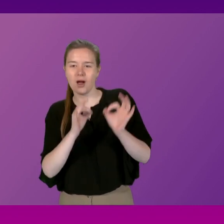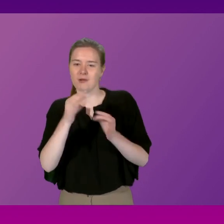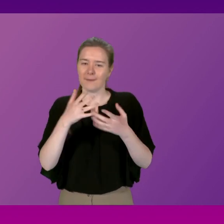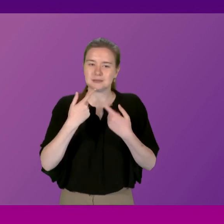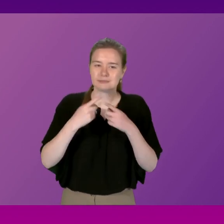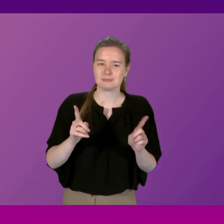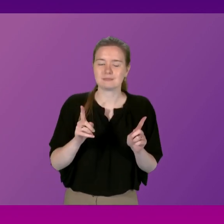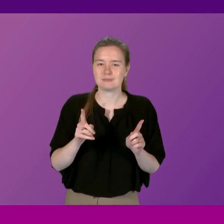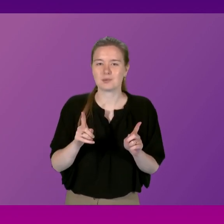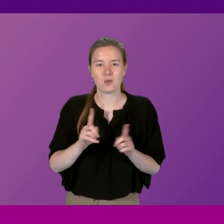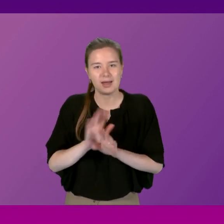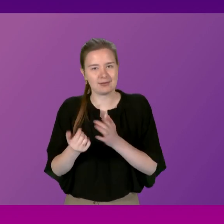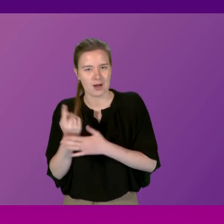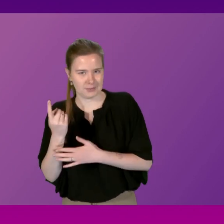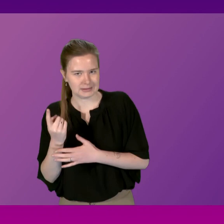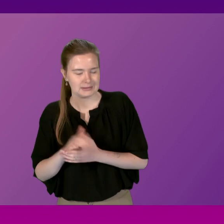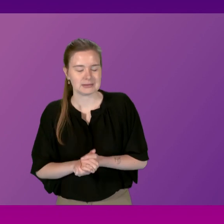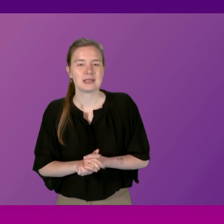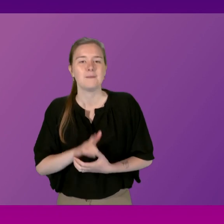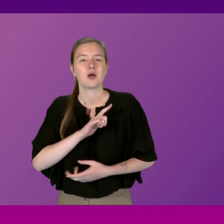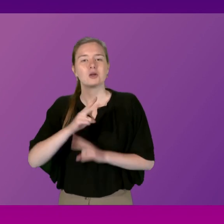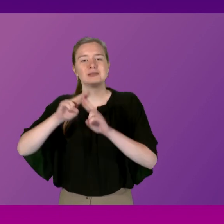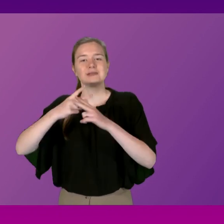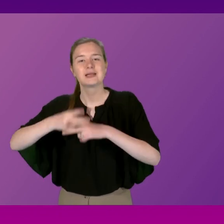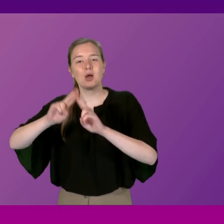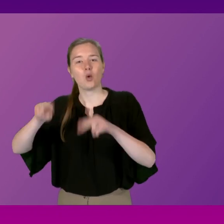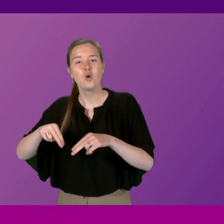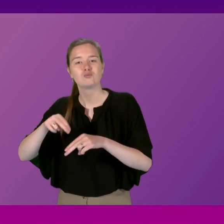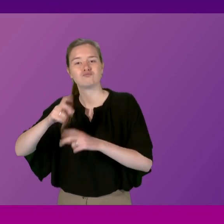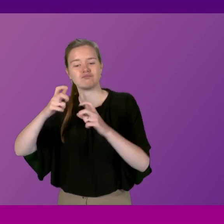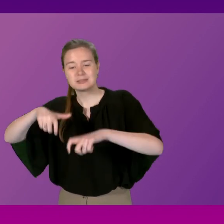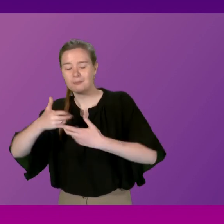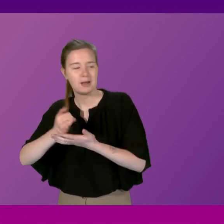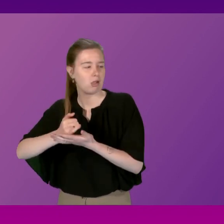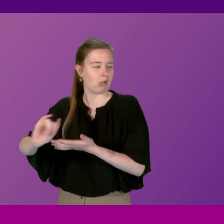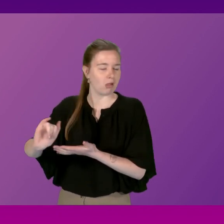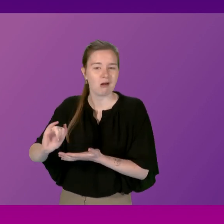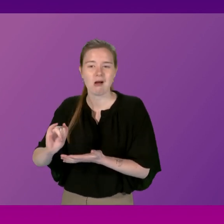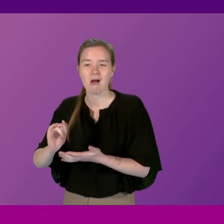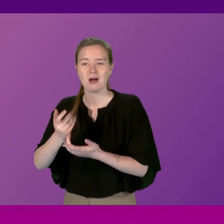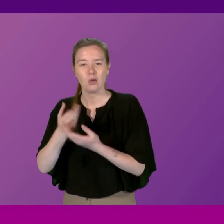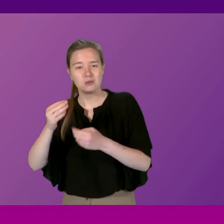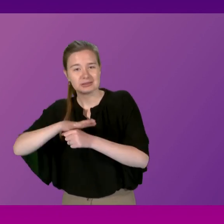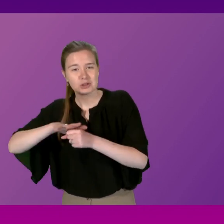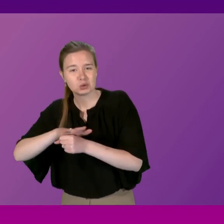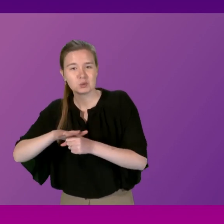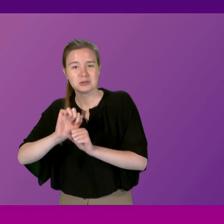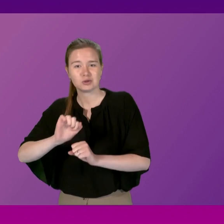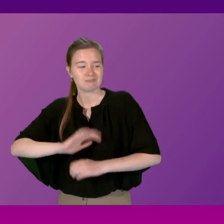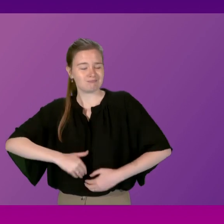that was not the case. Care home residents were neglected and, in many cases, were left to starve because of